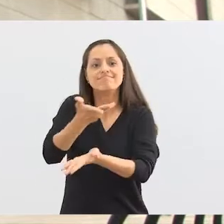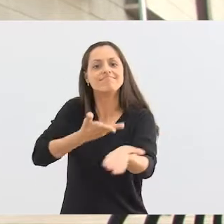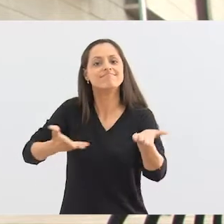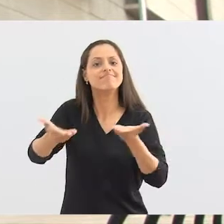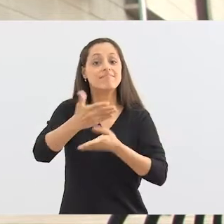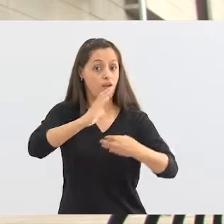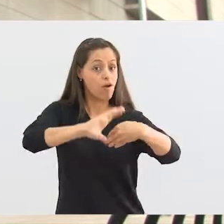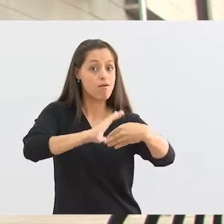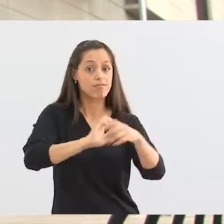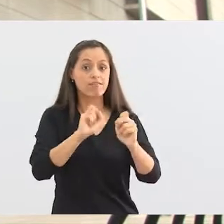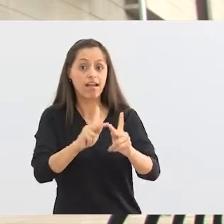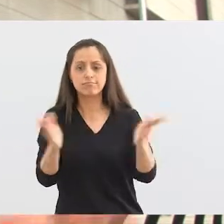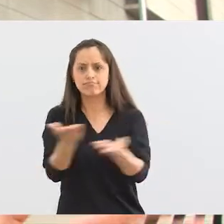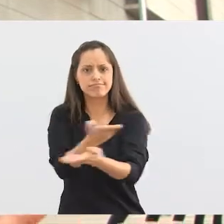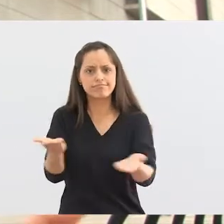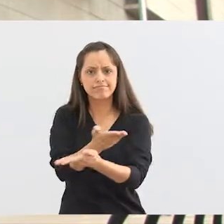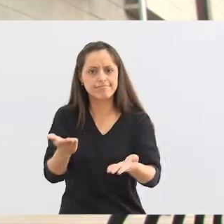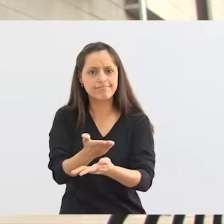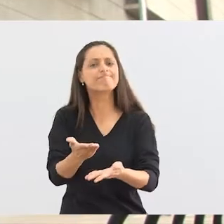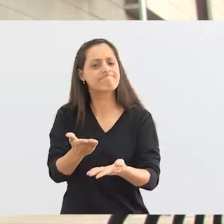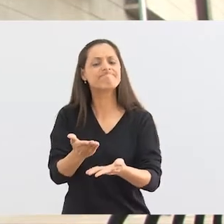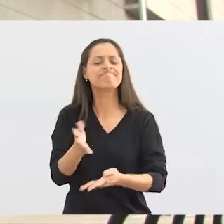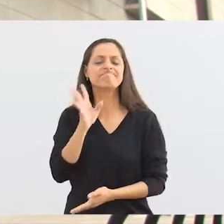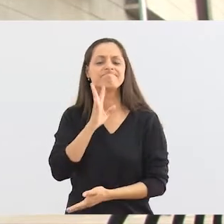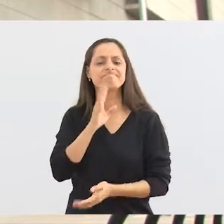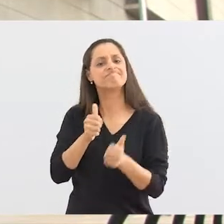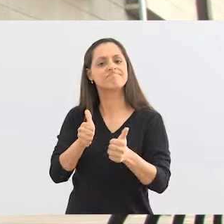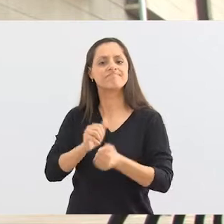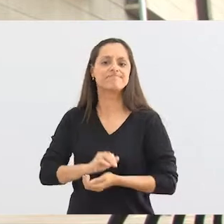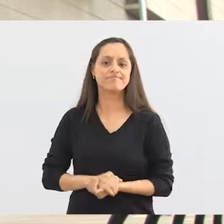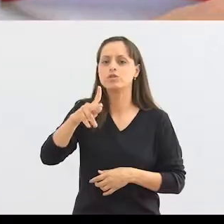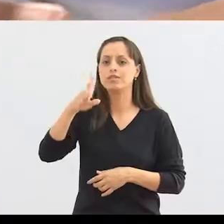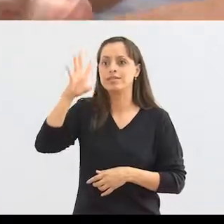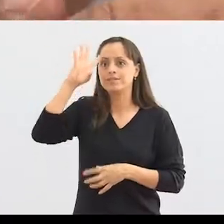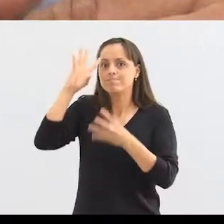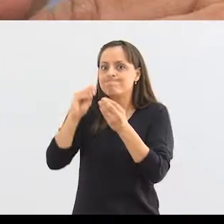"There will be a student with a disability and we will send a professional to follow her up." He said: "Great, wonderful!"